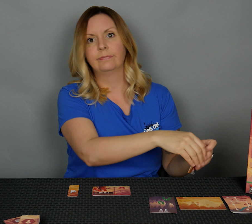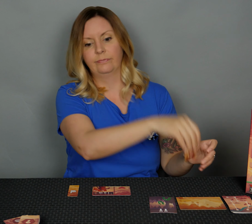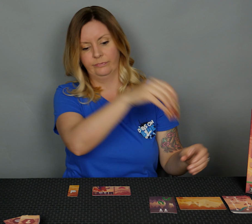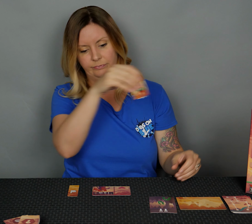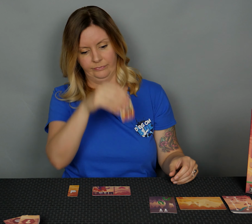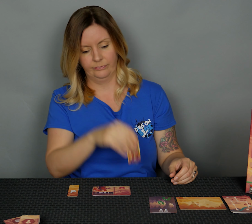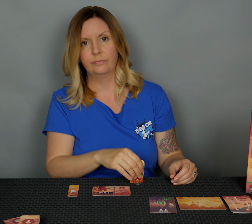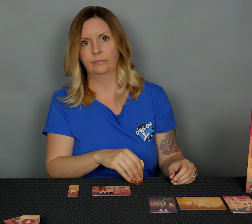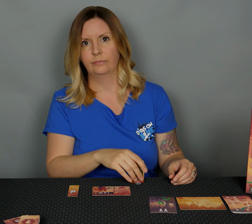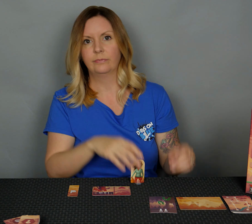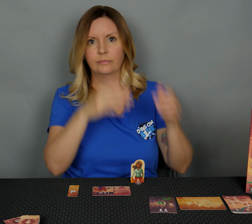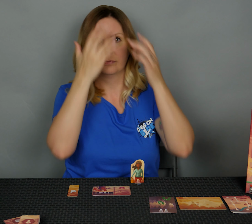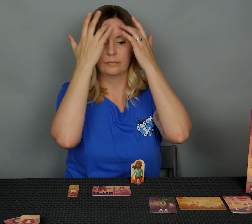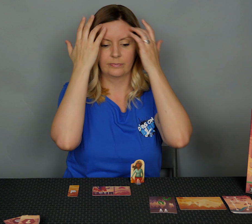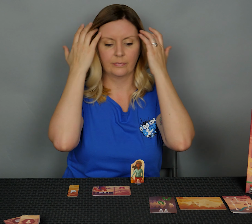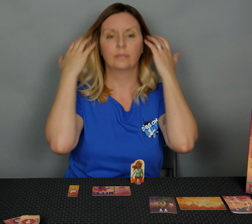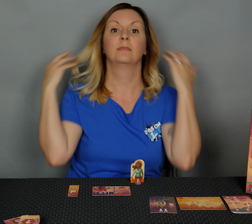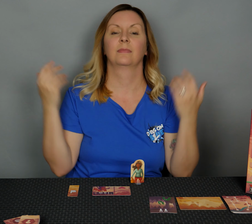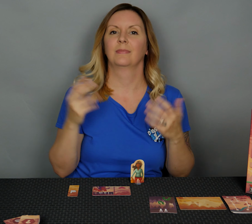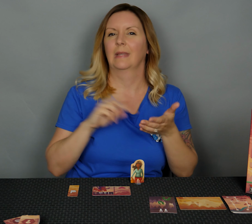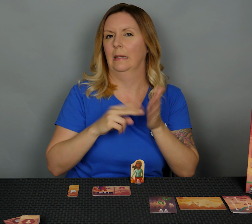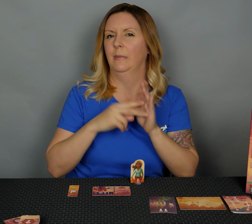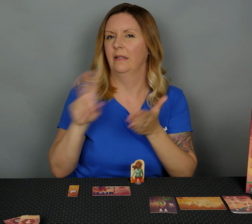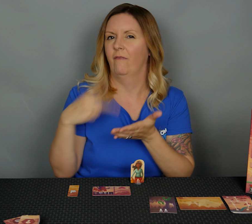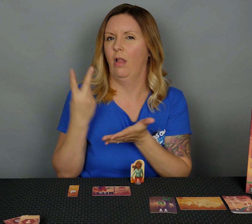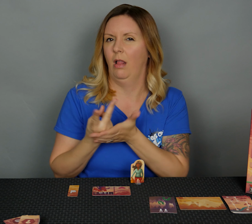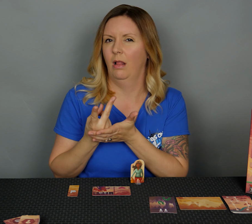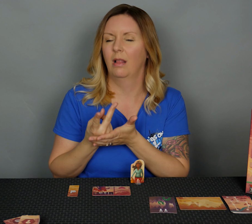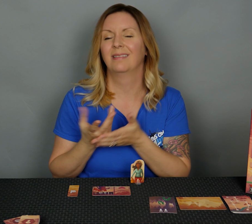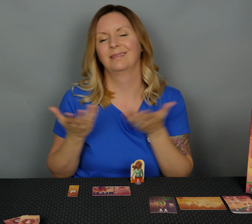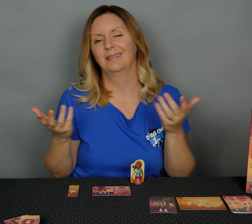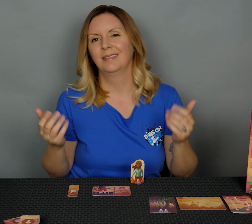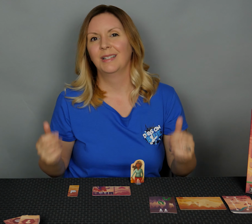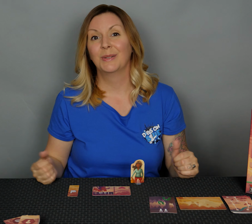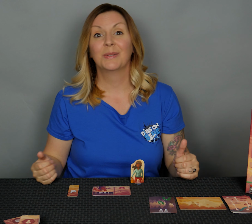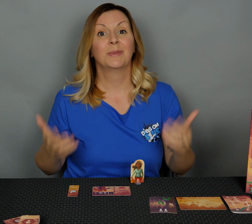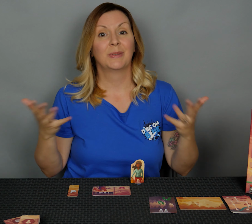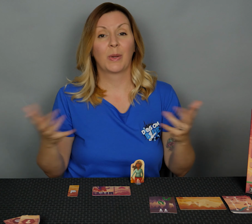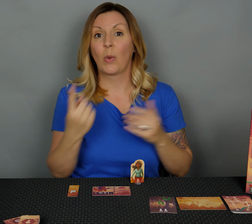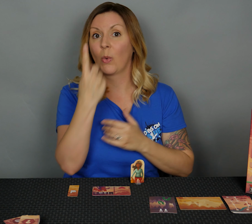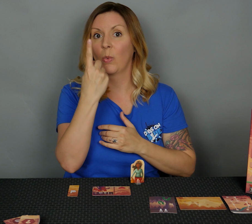Take your character back as well. And that concludes your character “falling.”